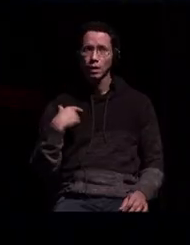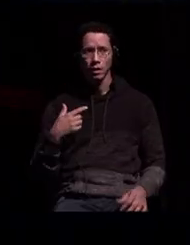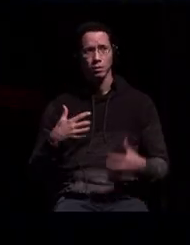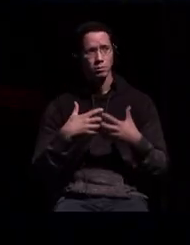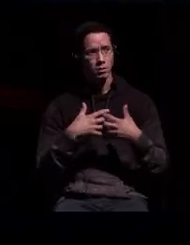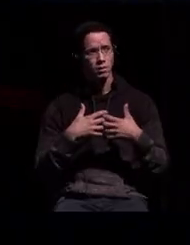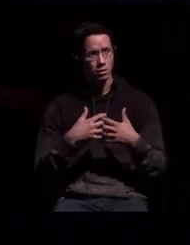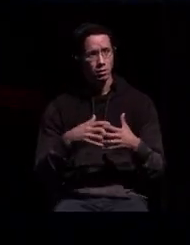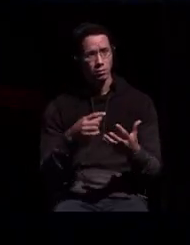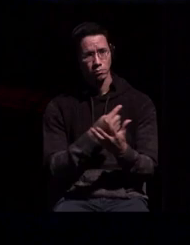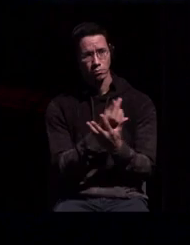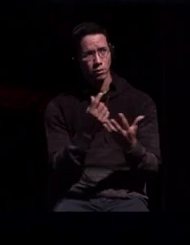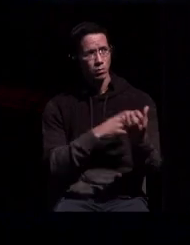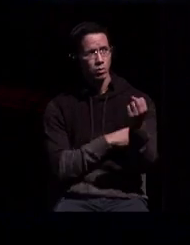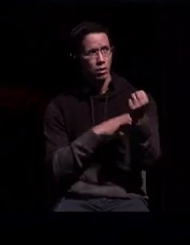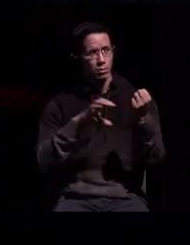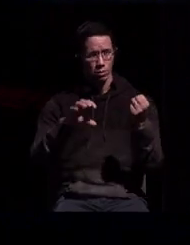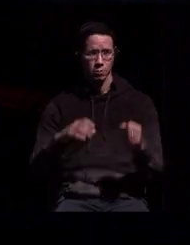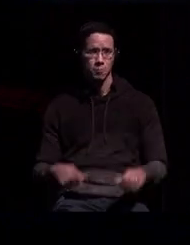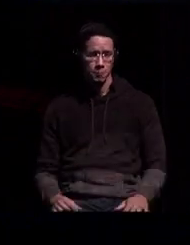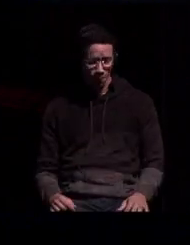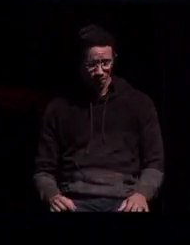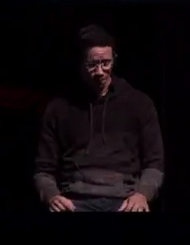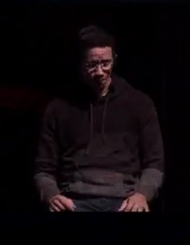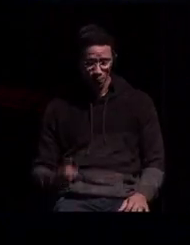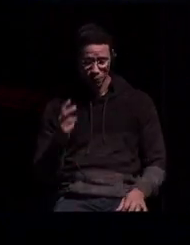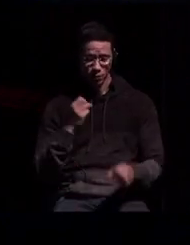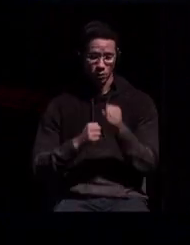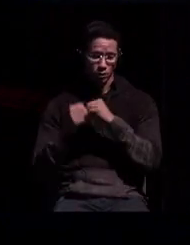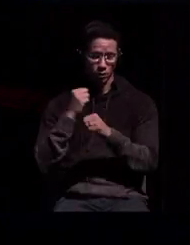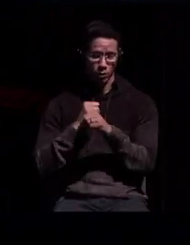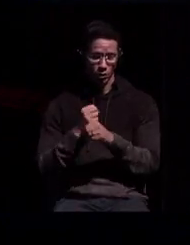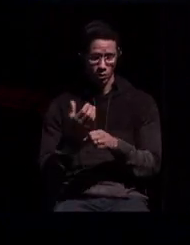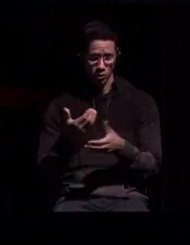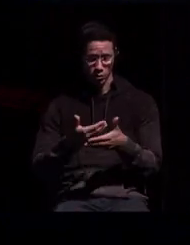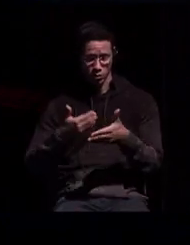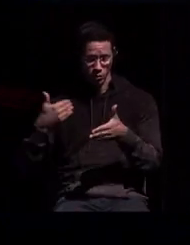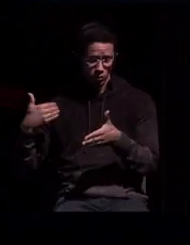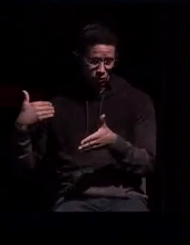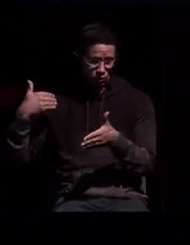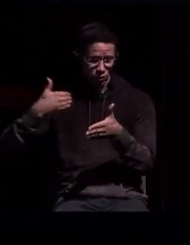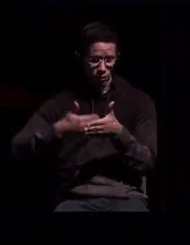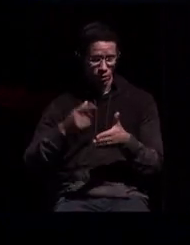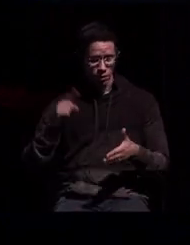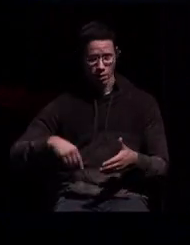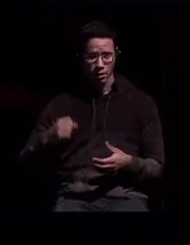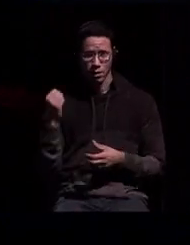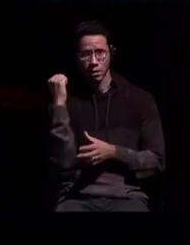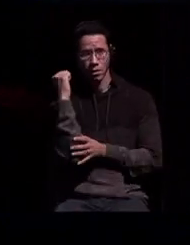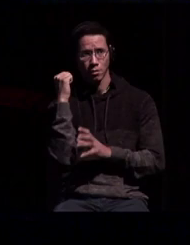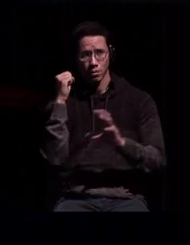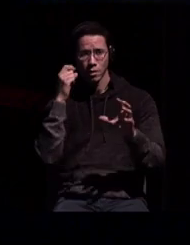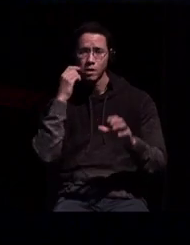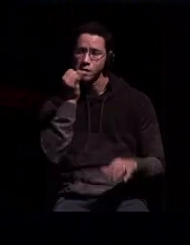Last one... In the last five years it turned fashionable to work gender-based tourism for women’s economic empowerment, but only on the income side,